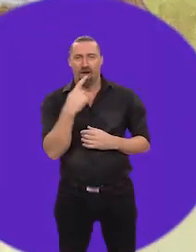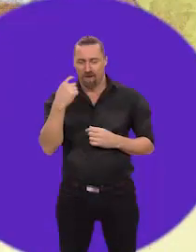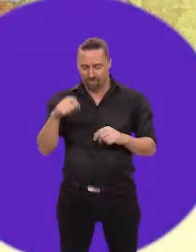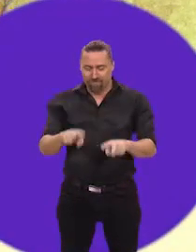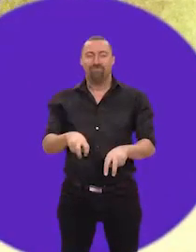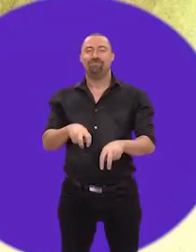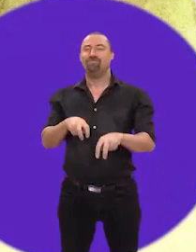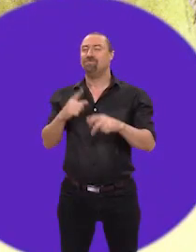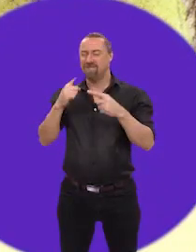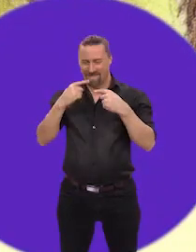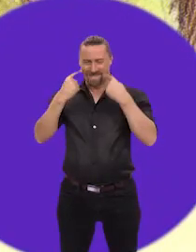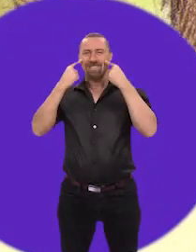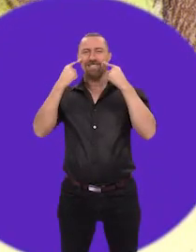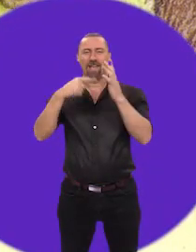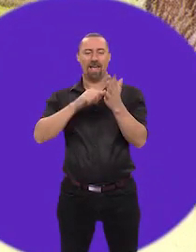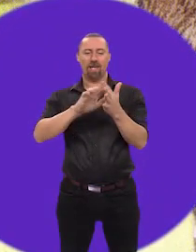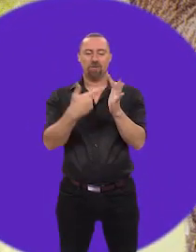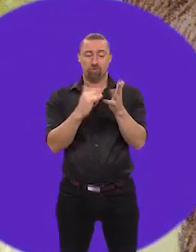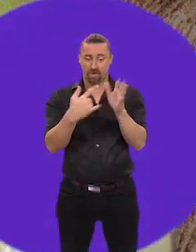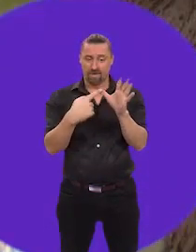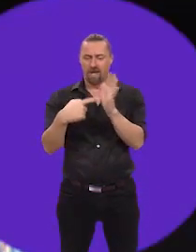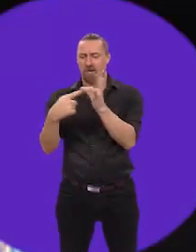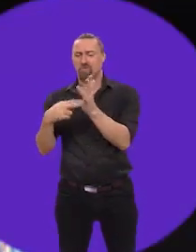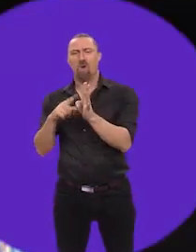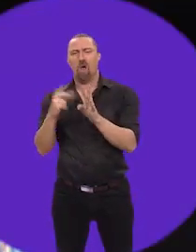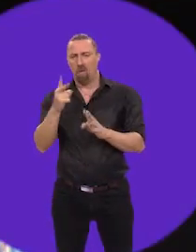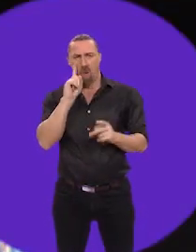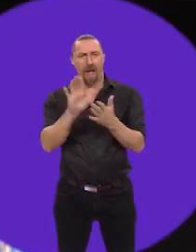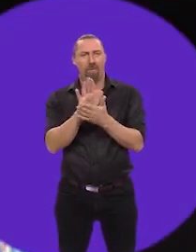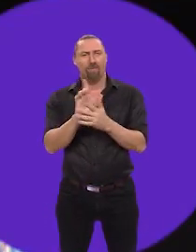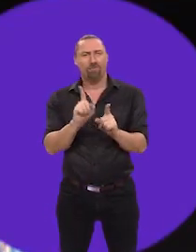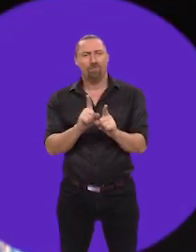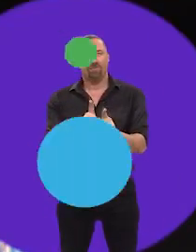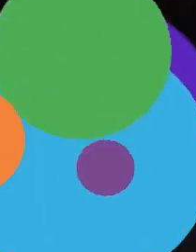I can see Lucky's big happy smile and Teresa and Tony look happy too.